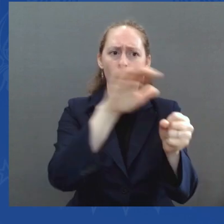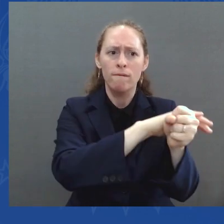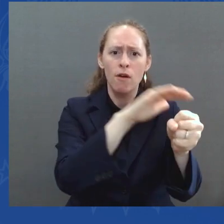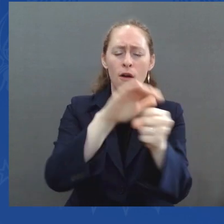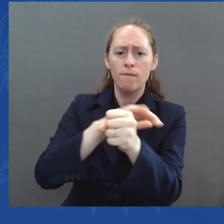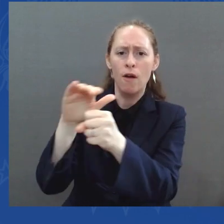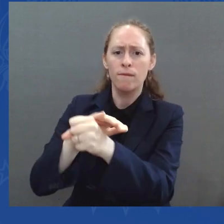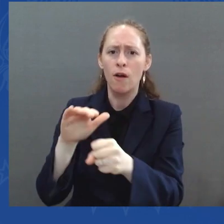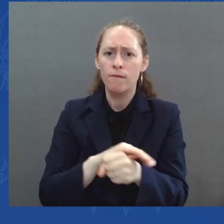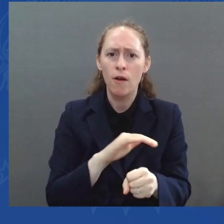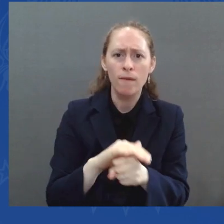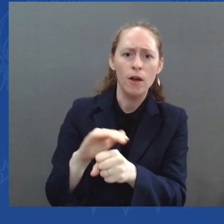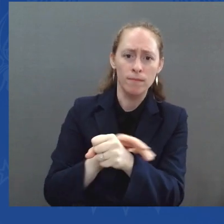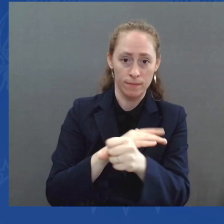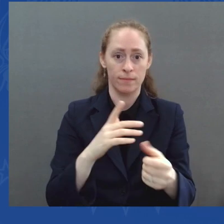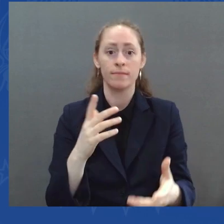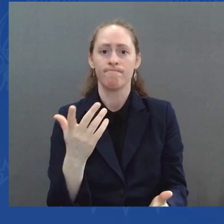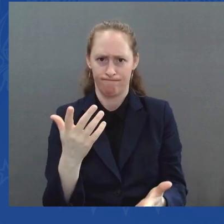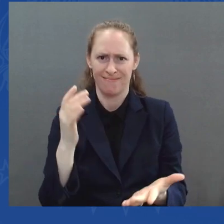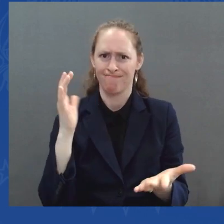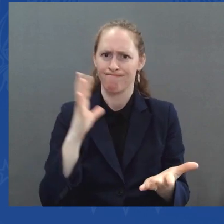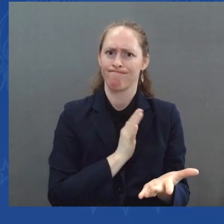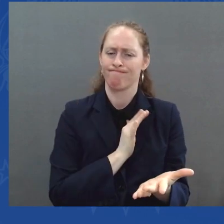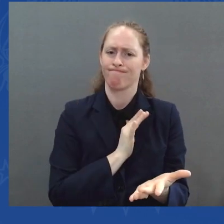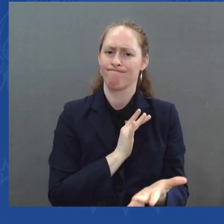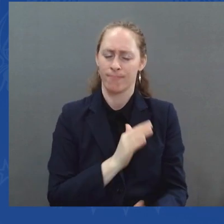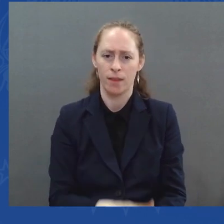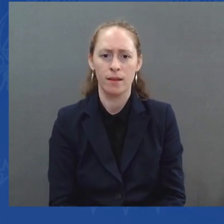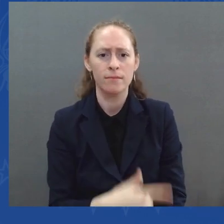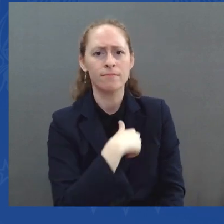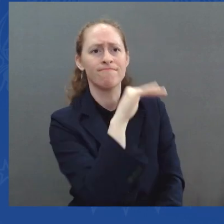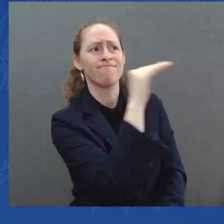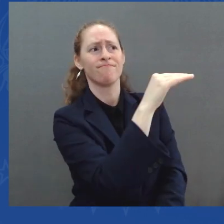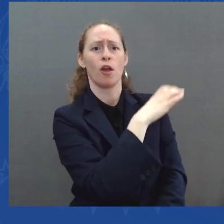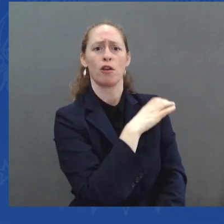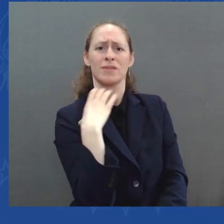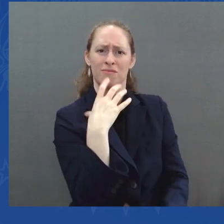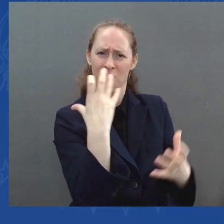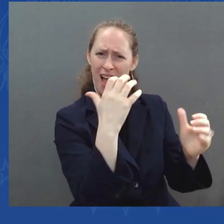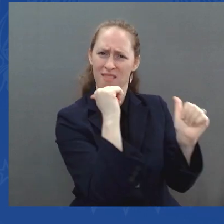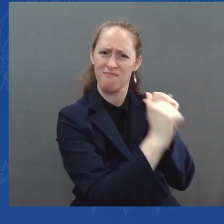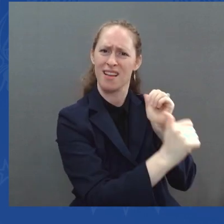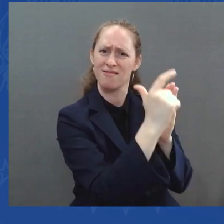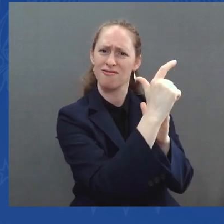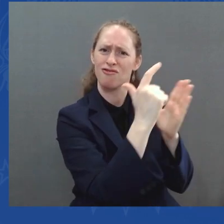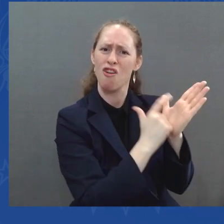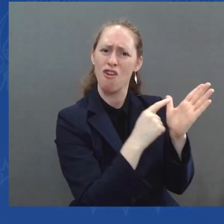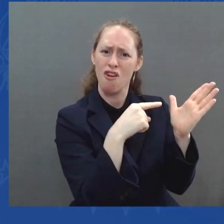that simply allows Medicare to directly negotiate prescription drug prices